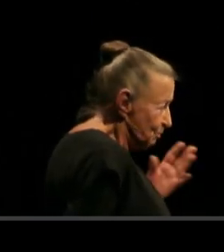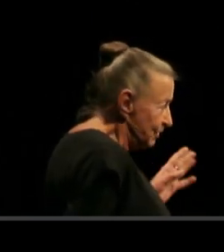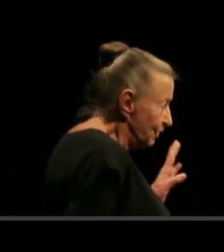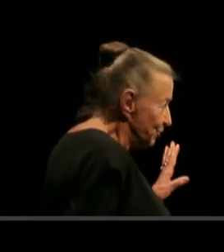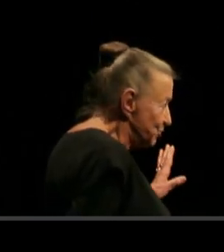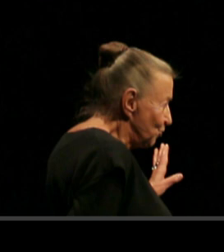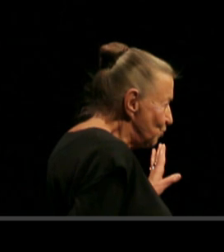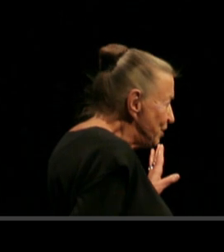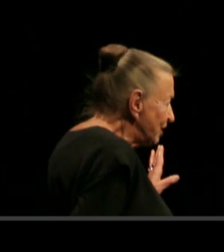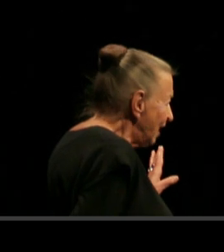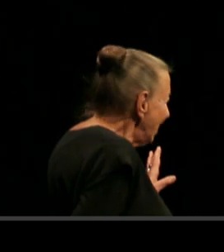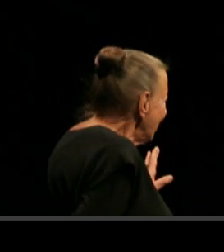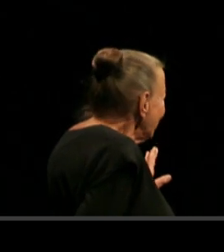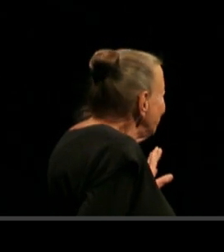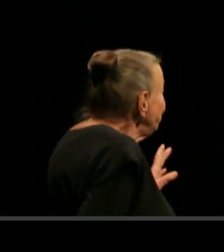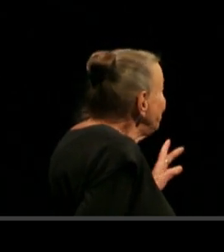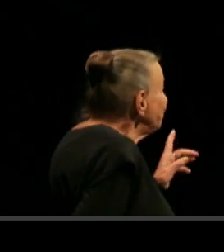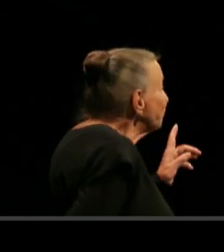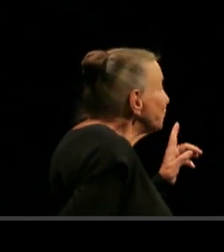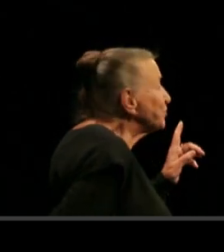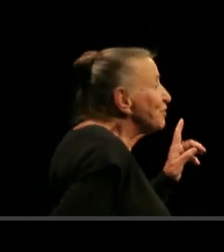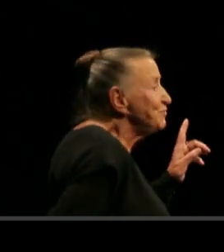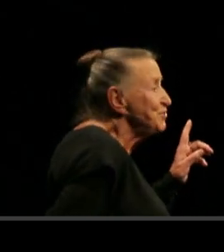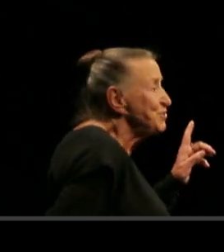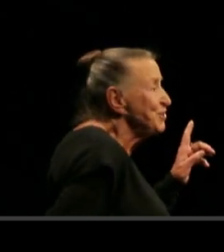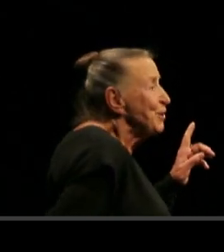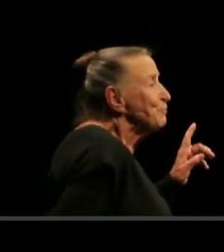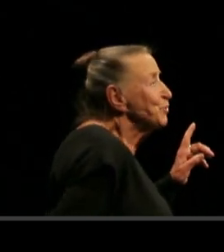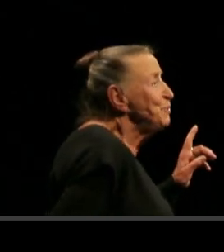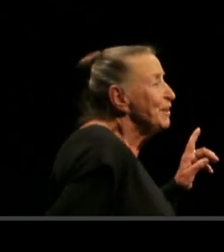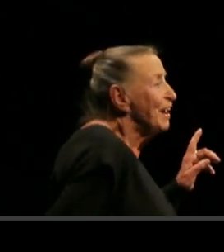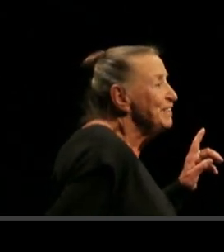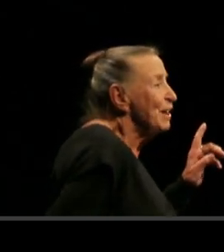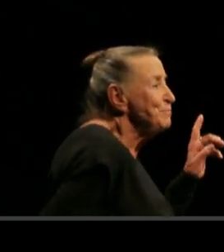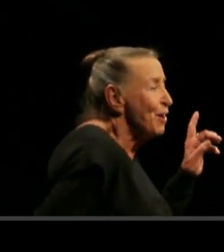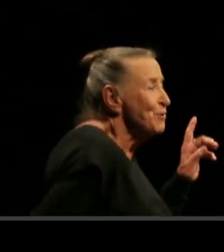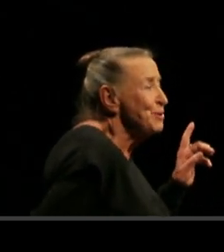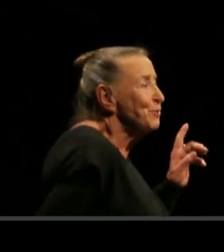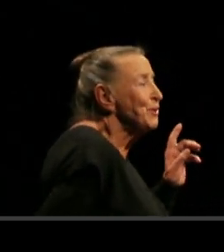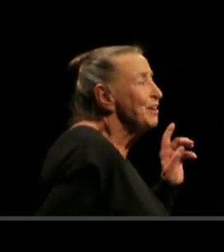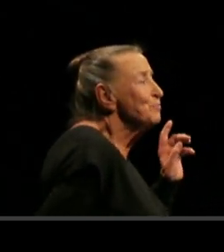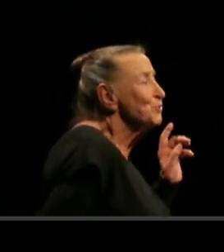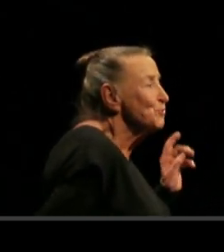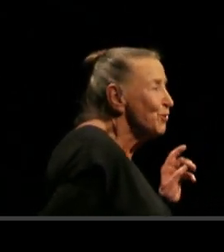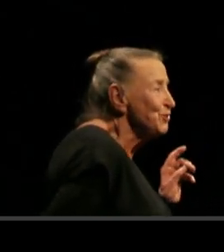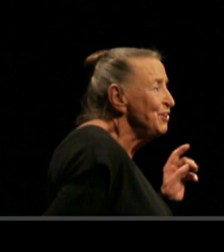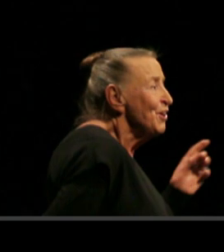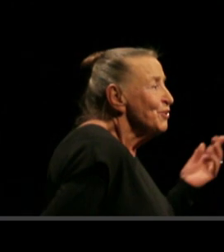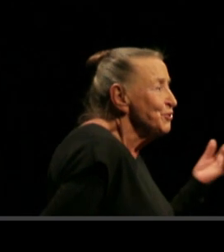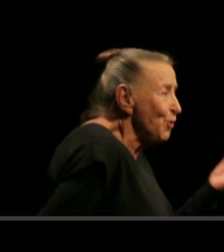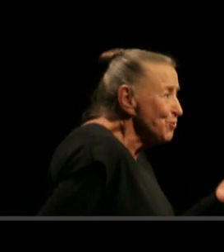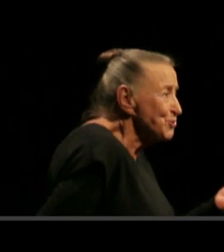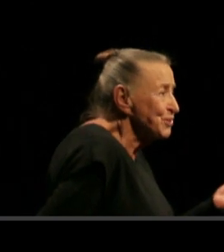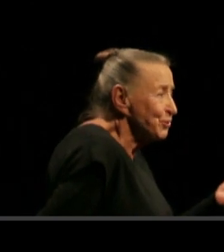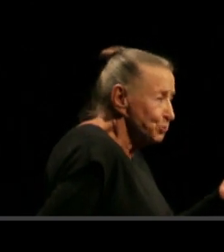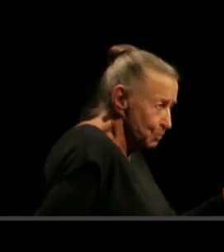Politely he refused. When Zosia heard him she hurried up. In his pale palm she laid the hammers